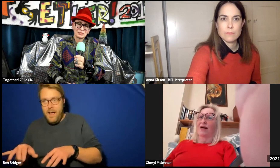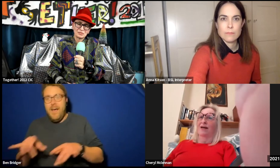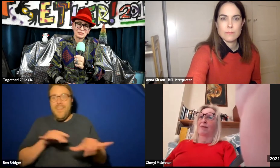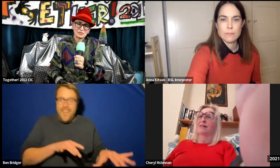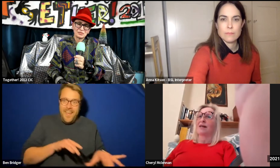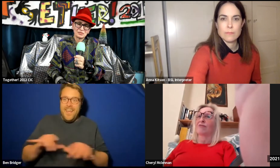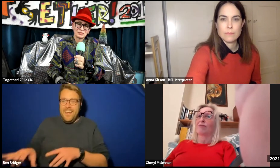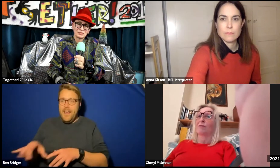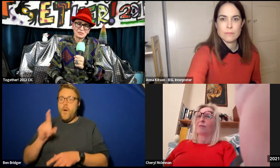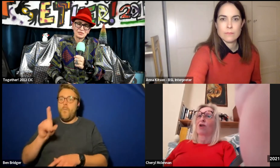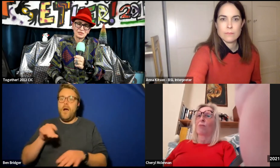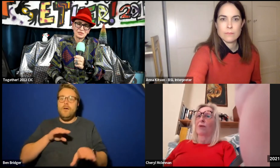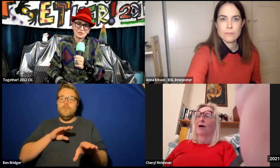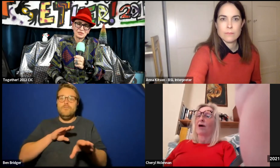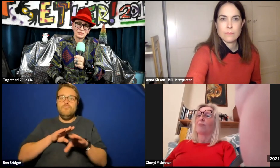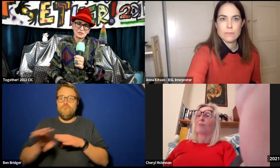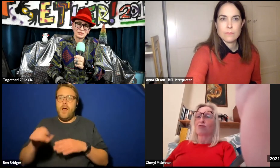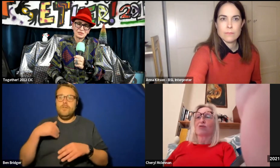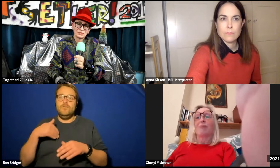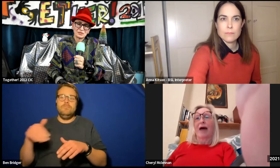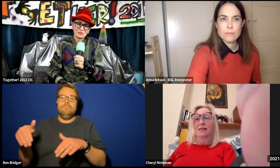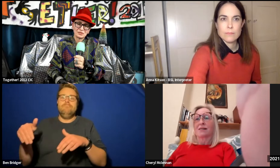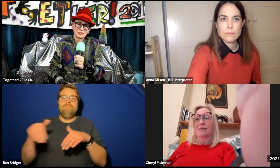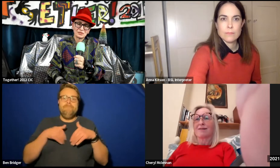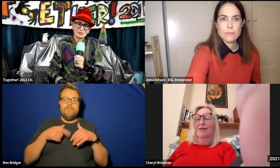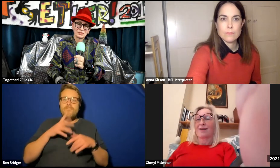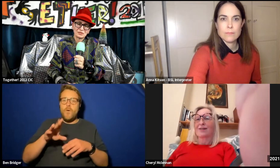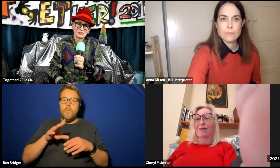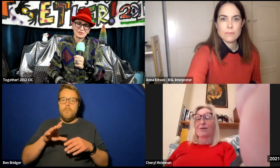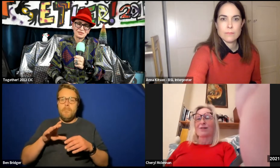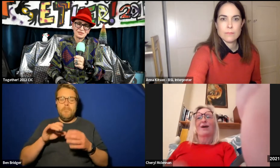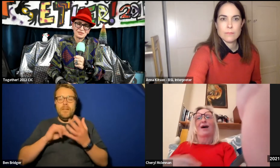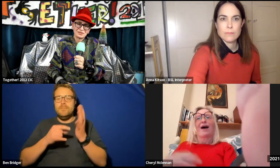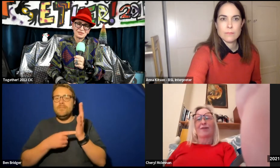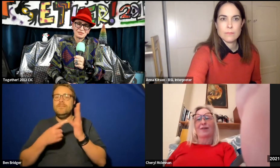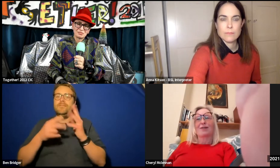from a sloppy monstrous mess. It was all too southern for me!